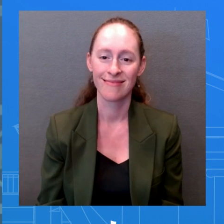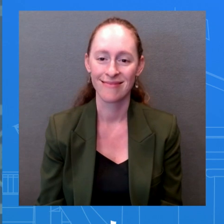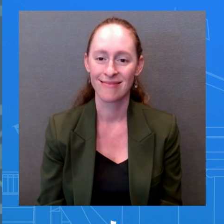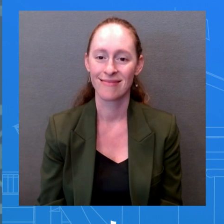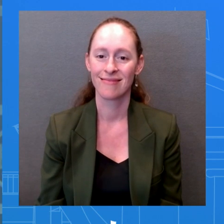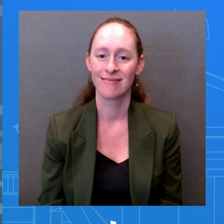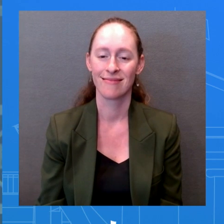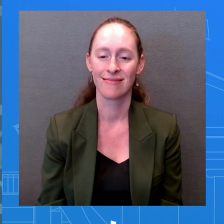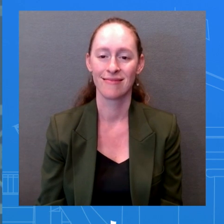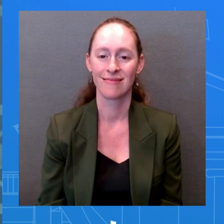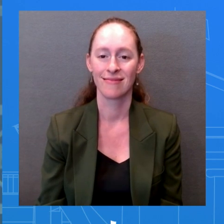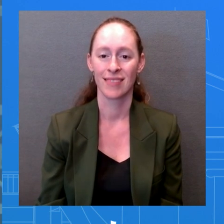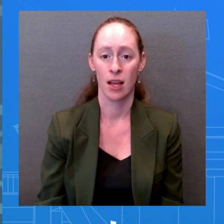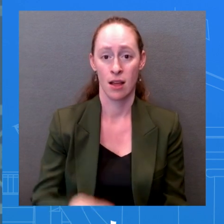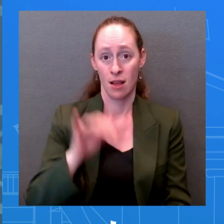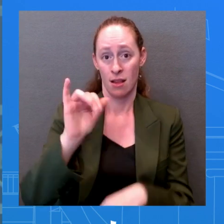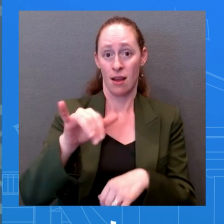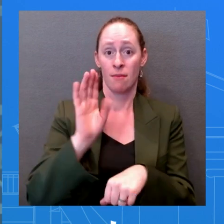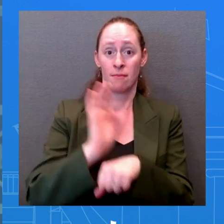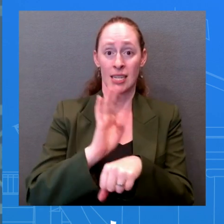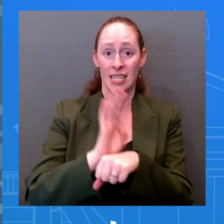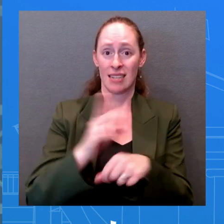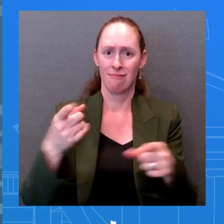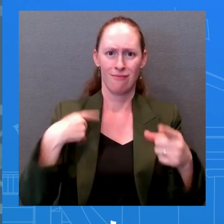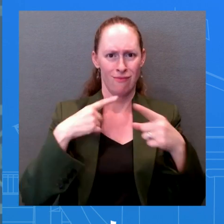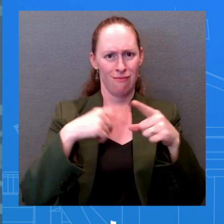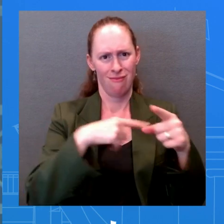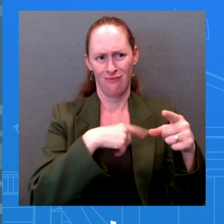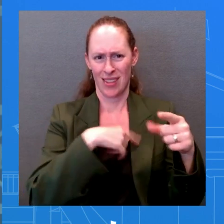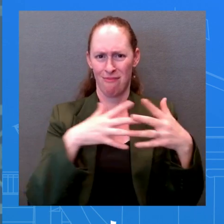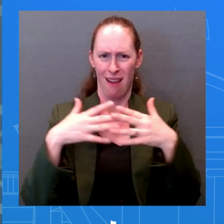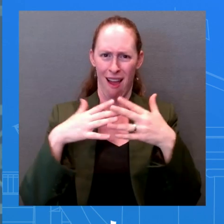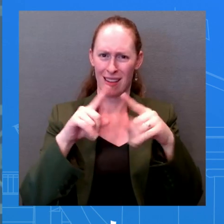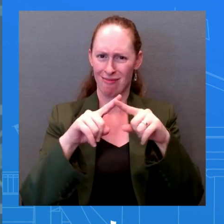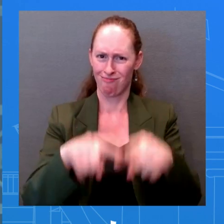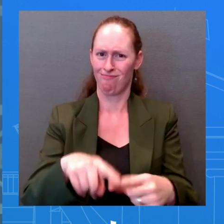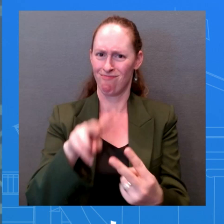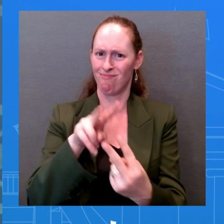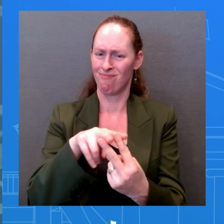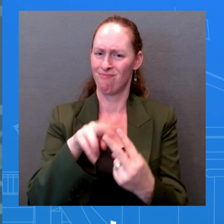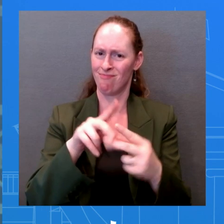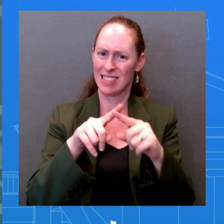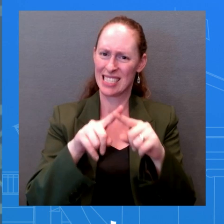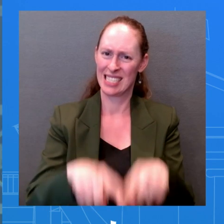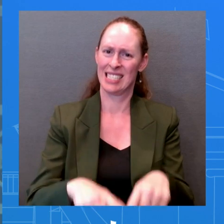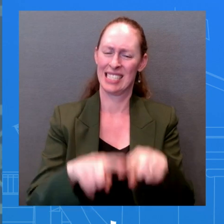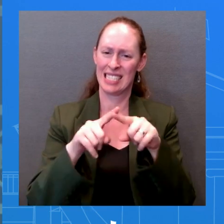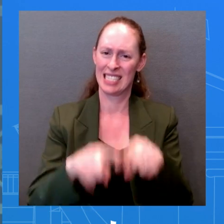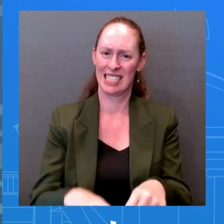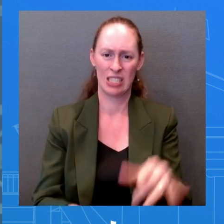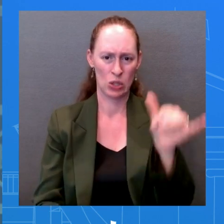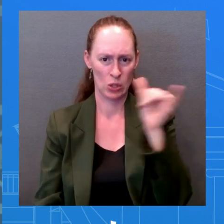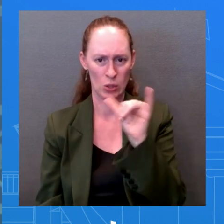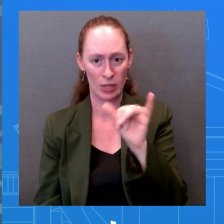But we have to remember what we averted here. This would have been devastating for our economy, devastating for our supply chain.